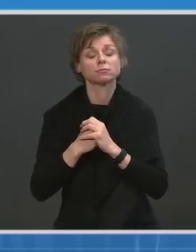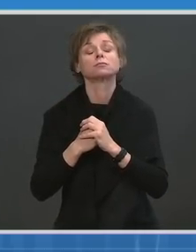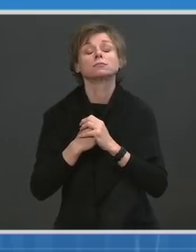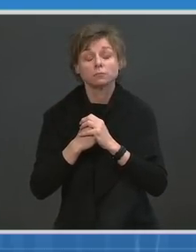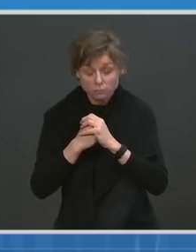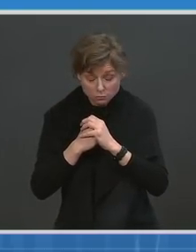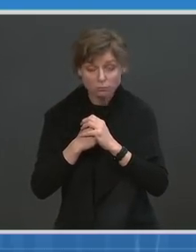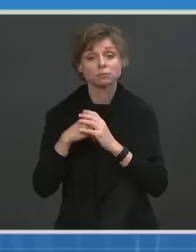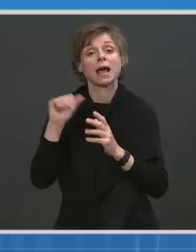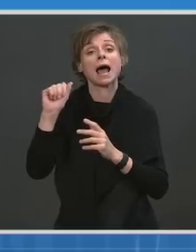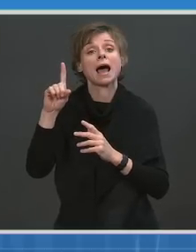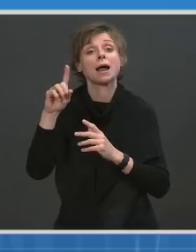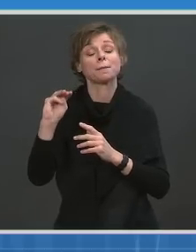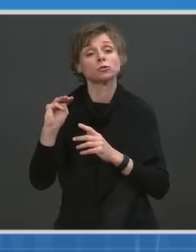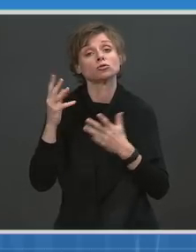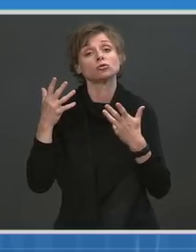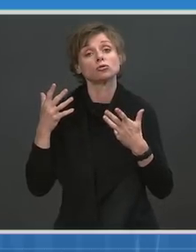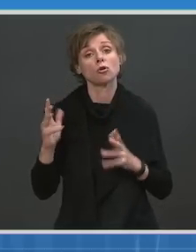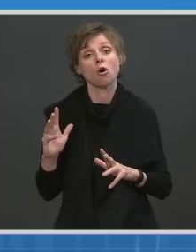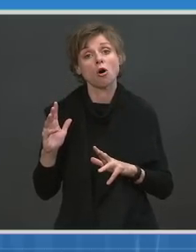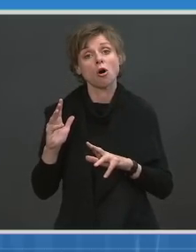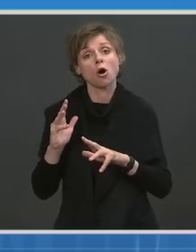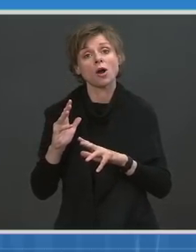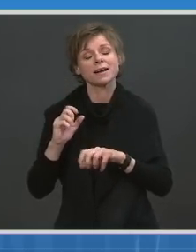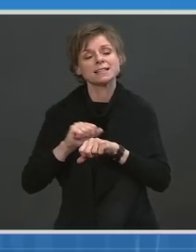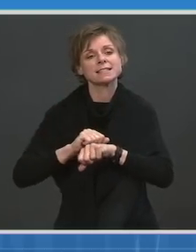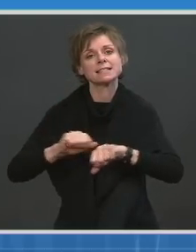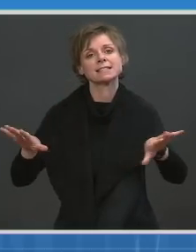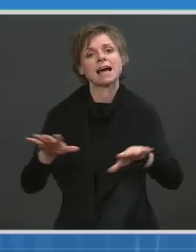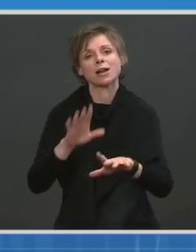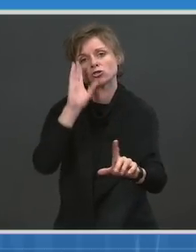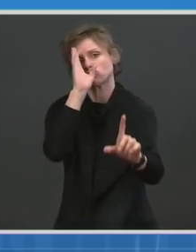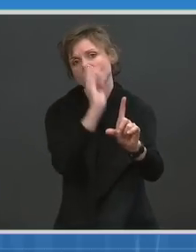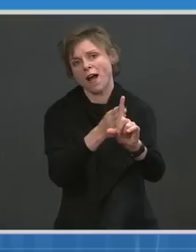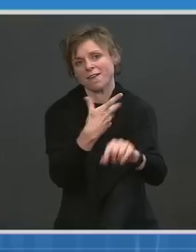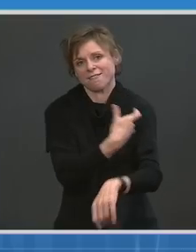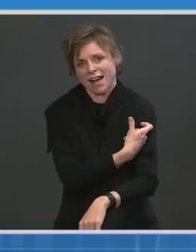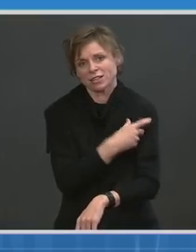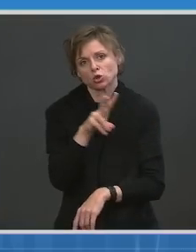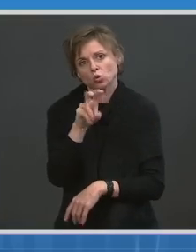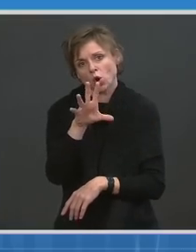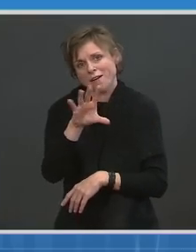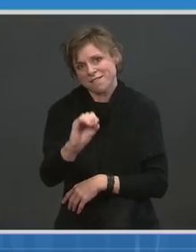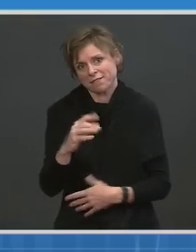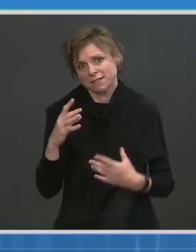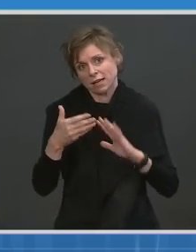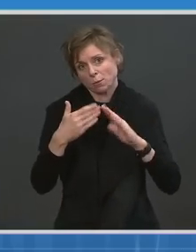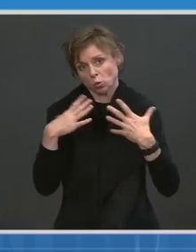directly to 250 of these community health centers. By the end of April, we will deliver vaccines